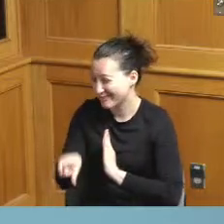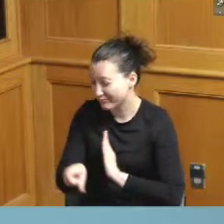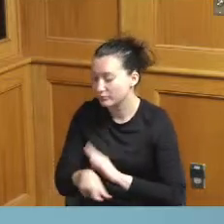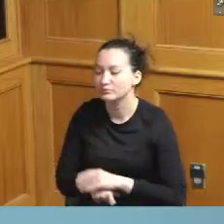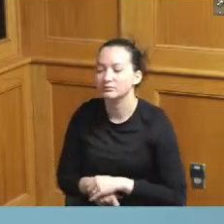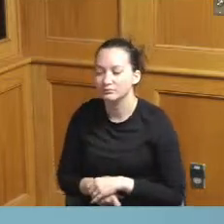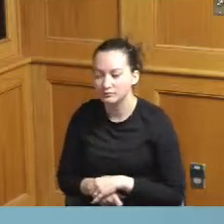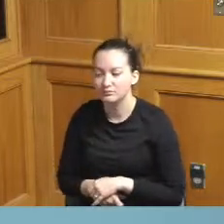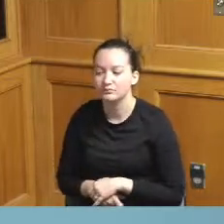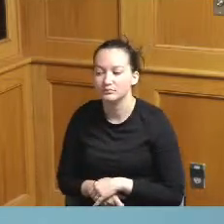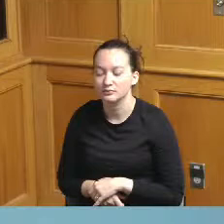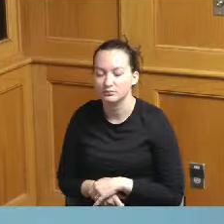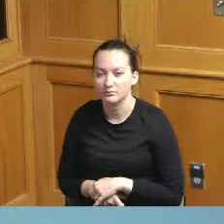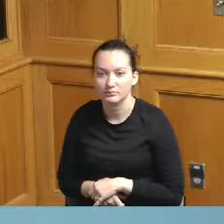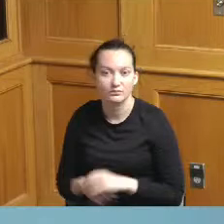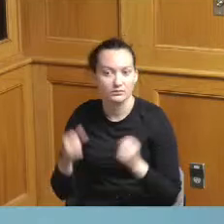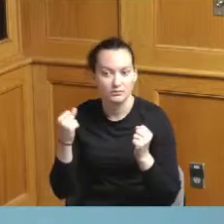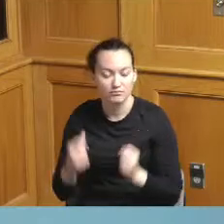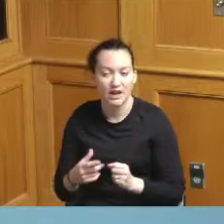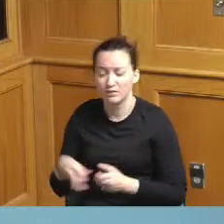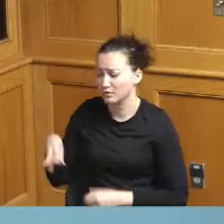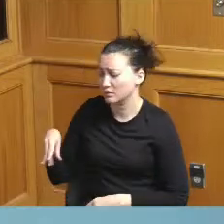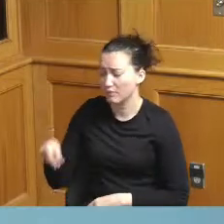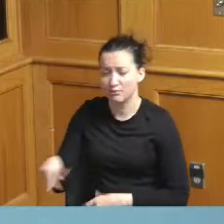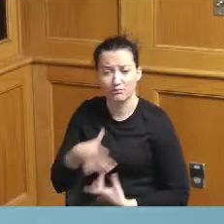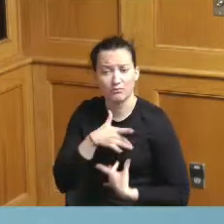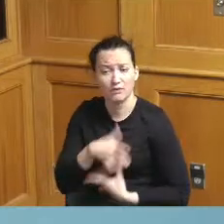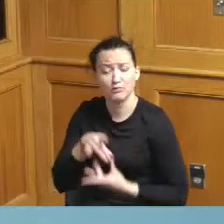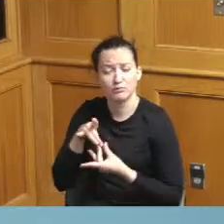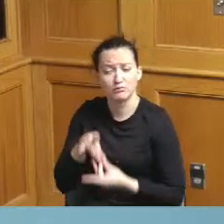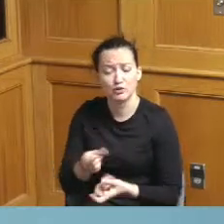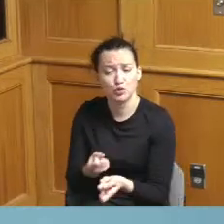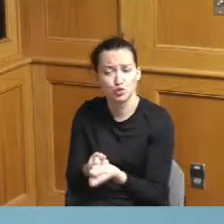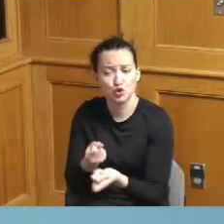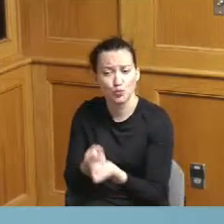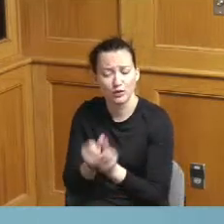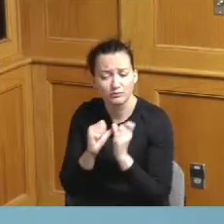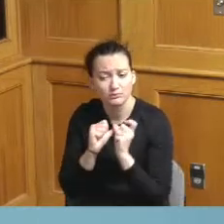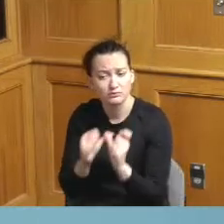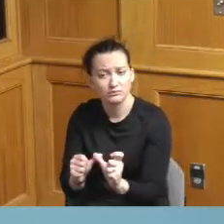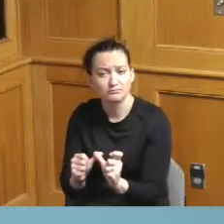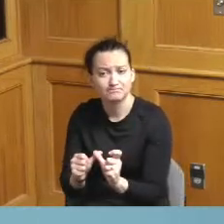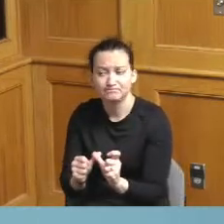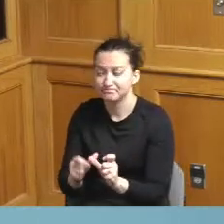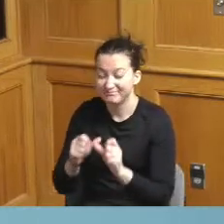as I said many of our expenses do relate to supporting and continuing them and maintaining